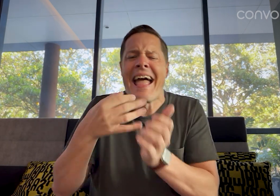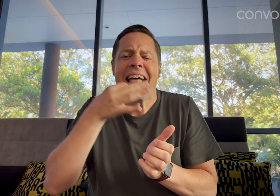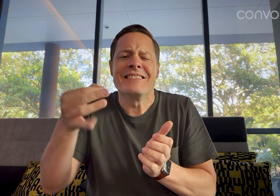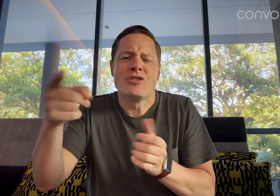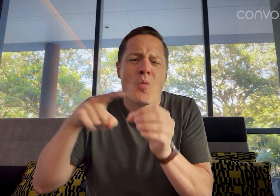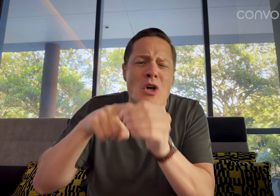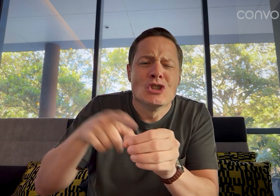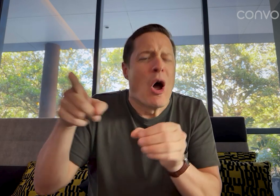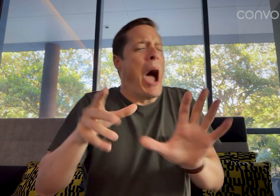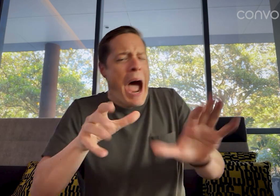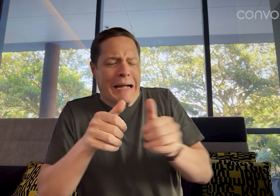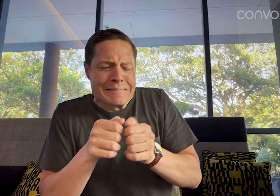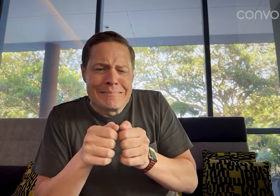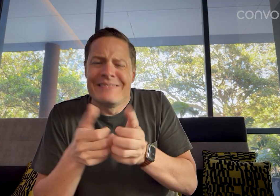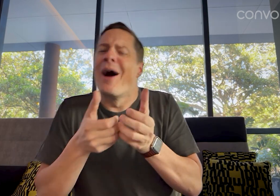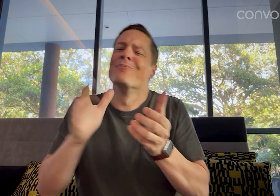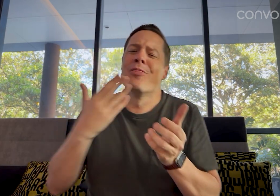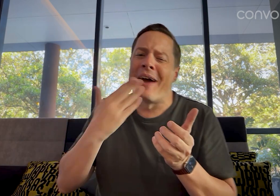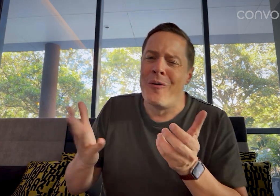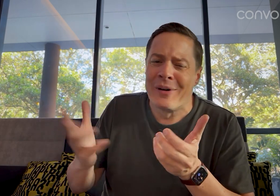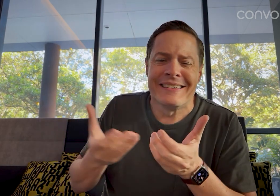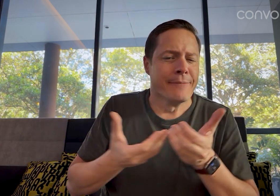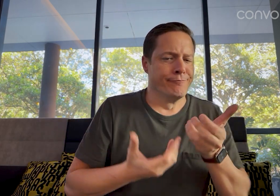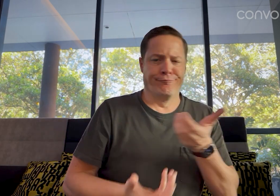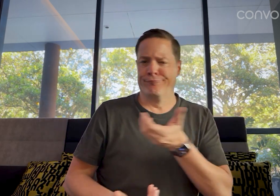The deaf customer faced challenges in asking questions, receiving limited responses,